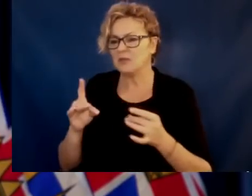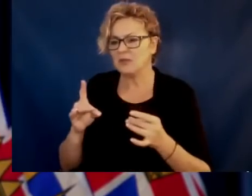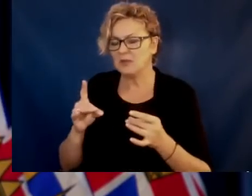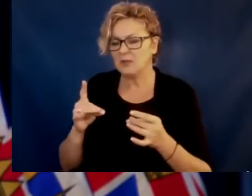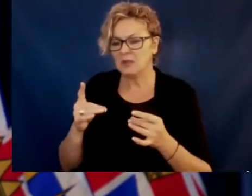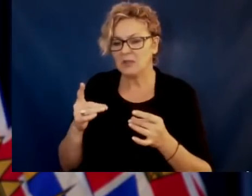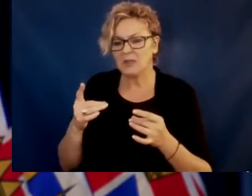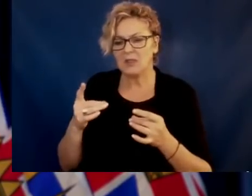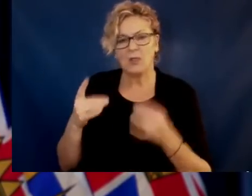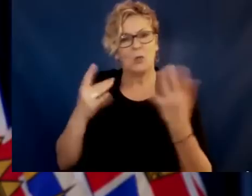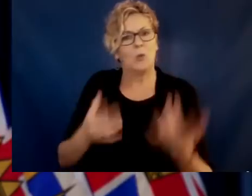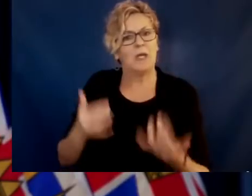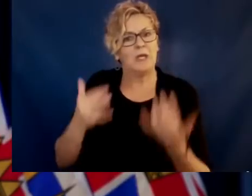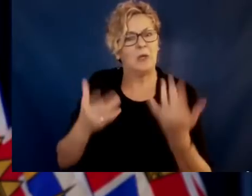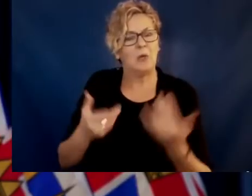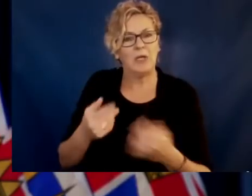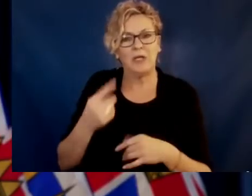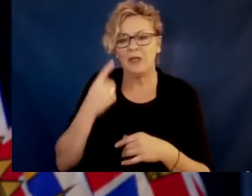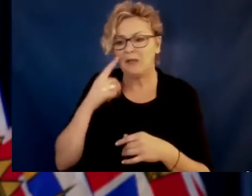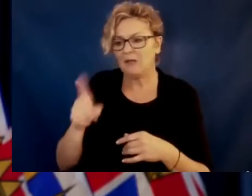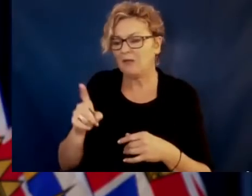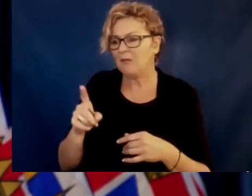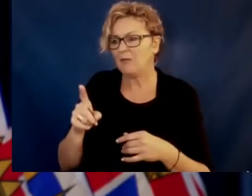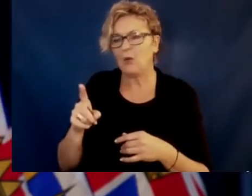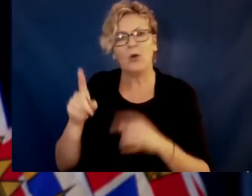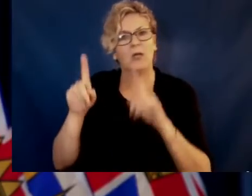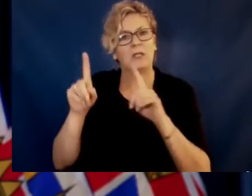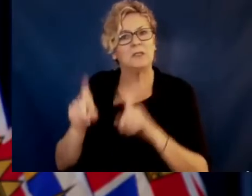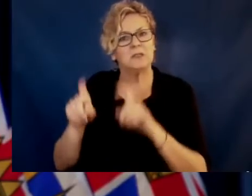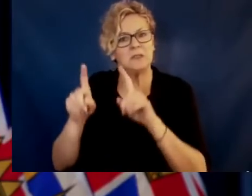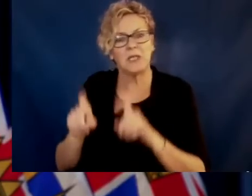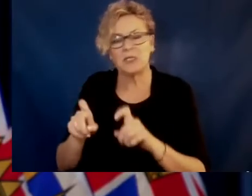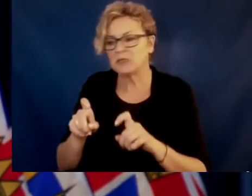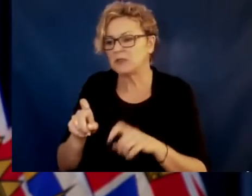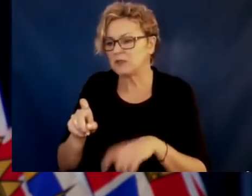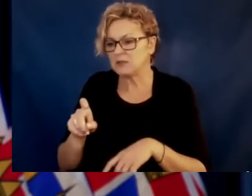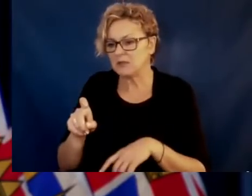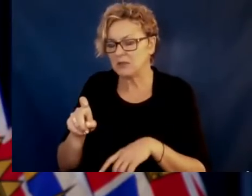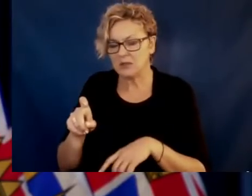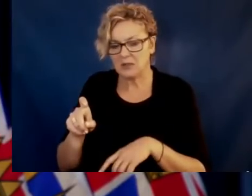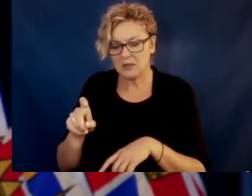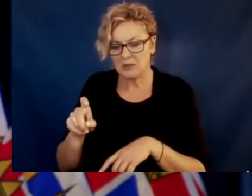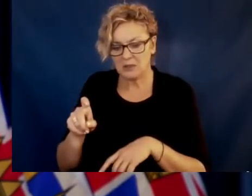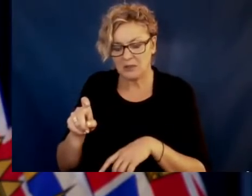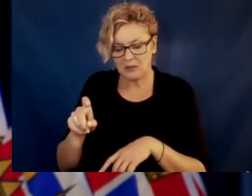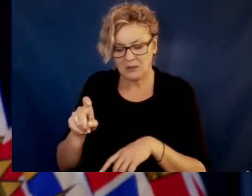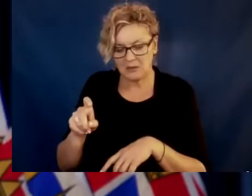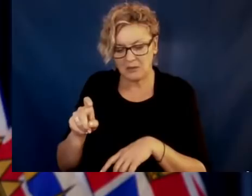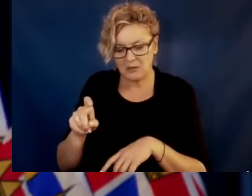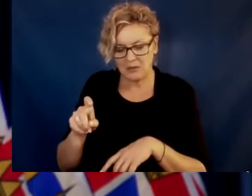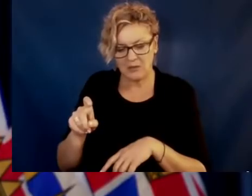I'm afraid I can't respond to that specific question. I'm not aware of why or if there's a change